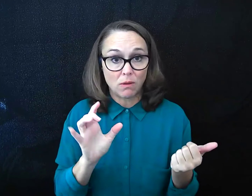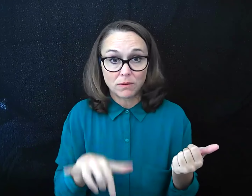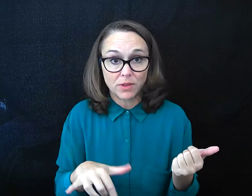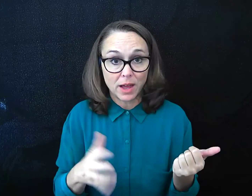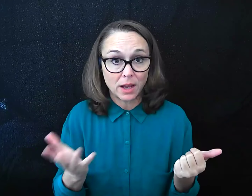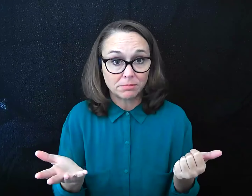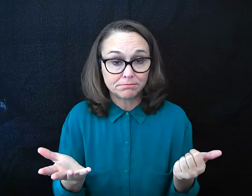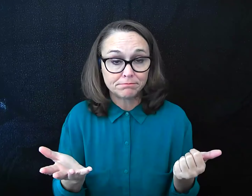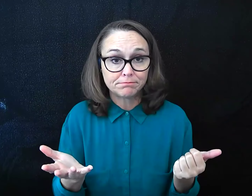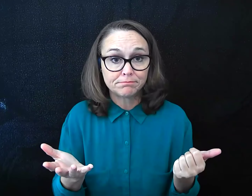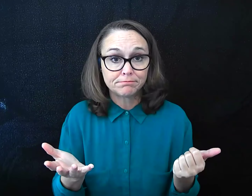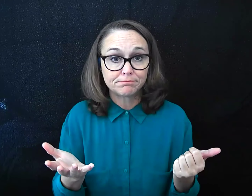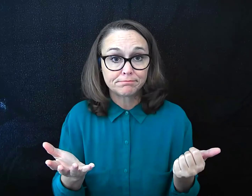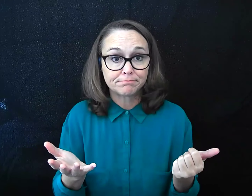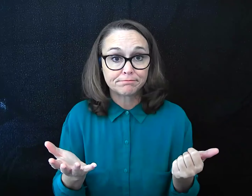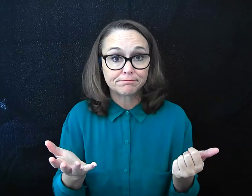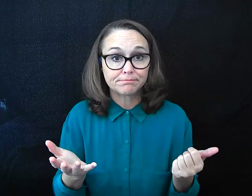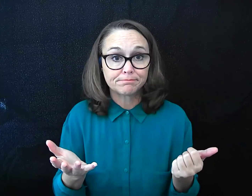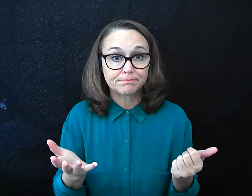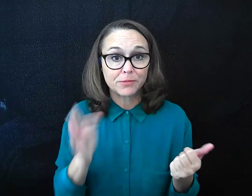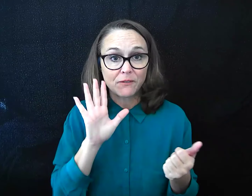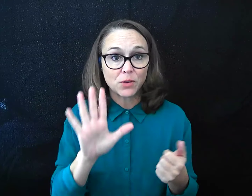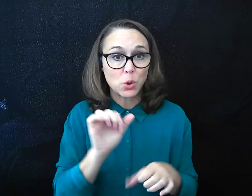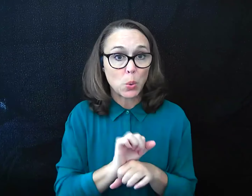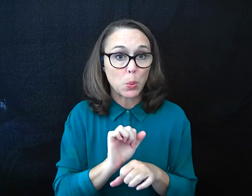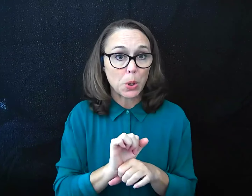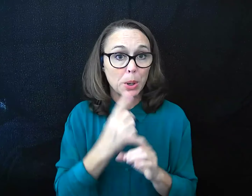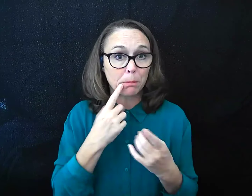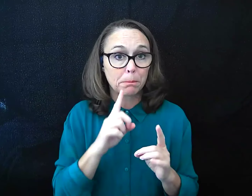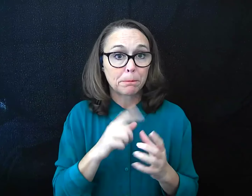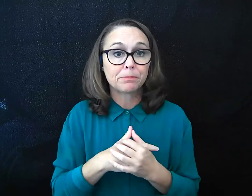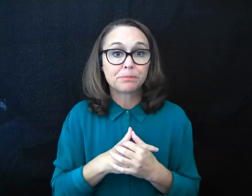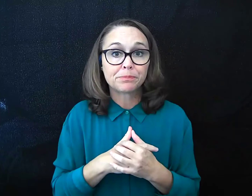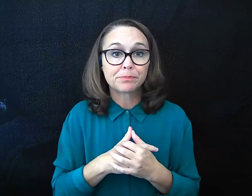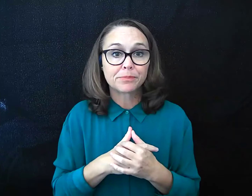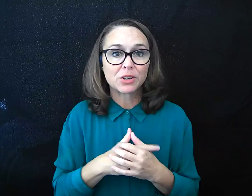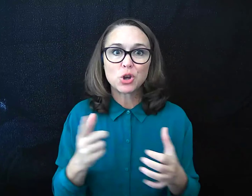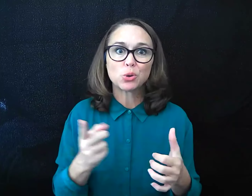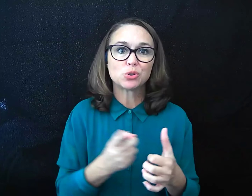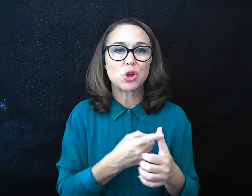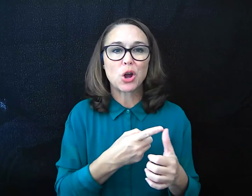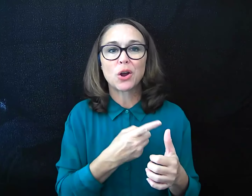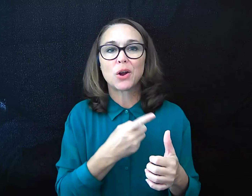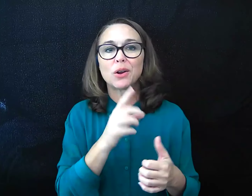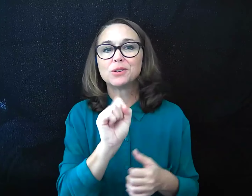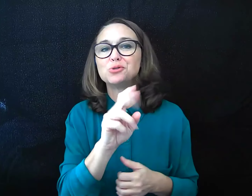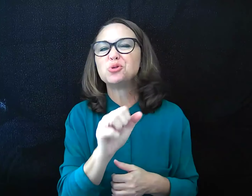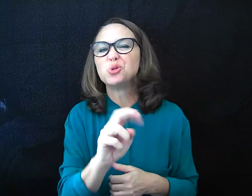and addressing it, to move your work forward. This time, I guess, Susan, I'll start with you.